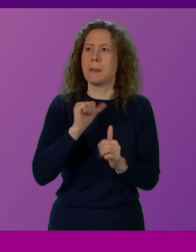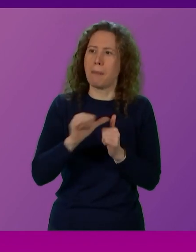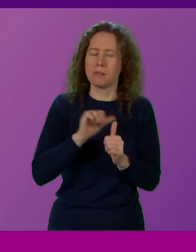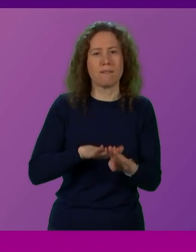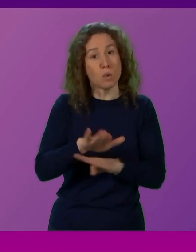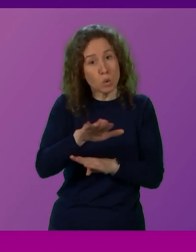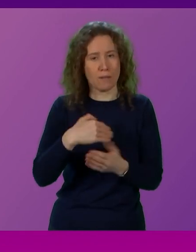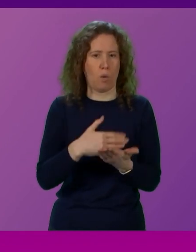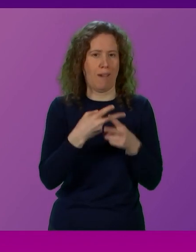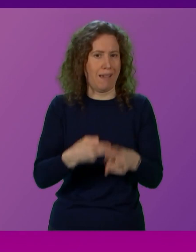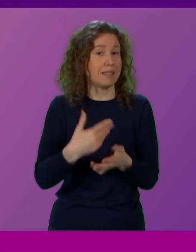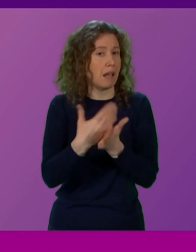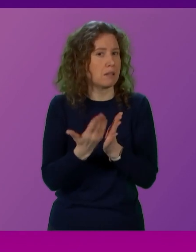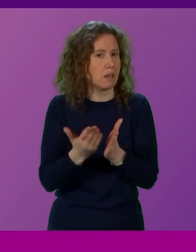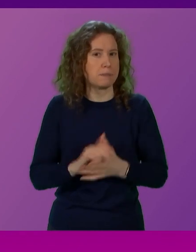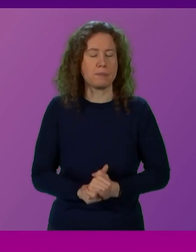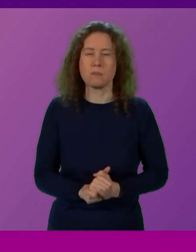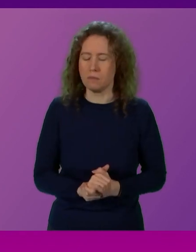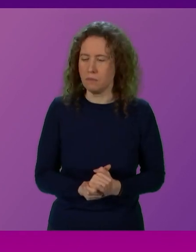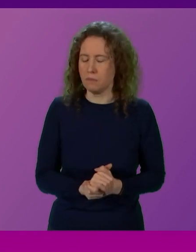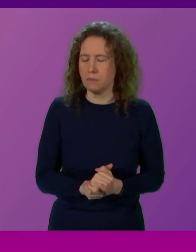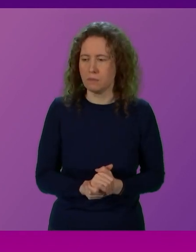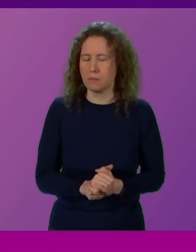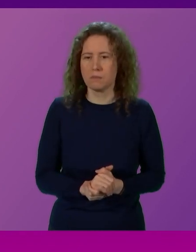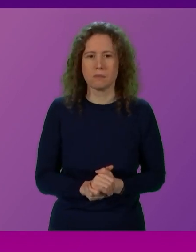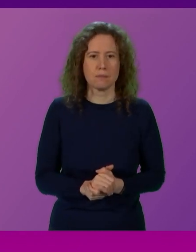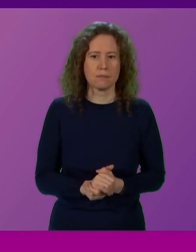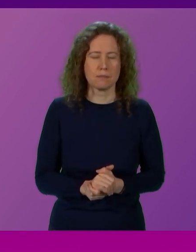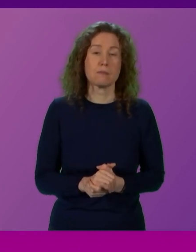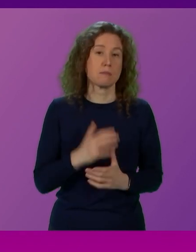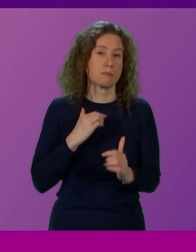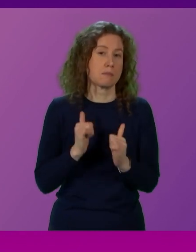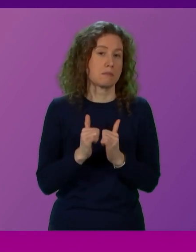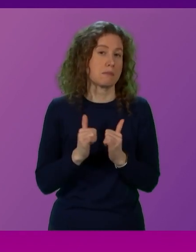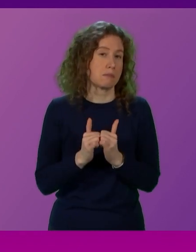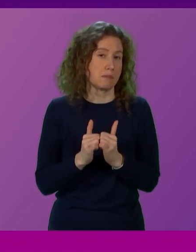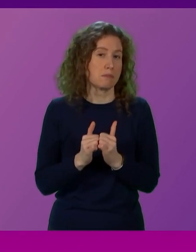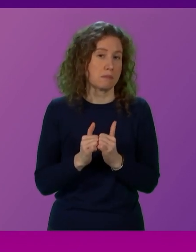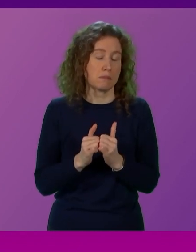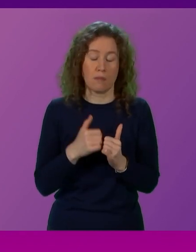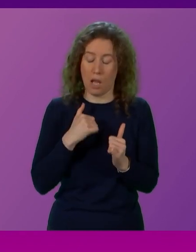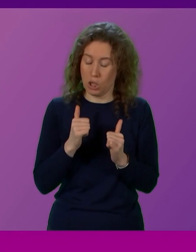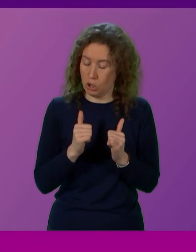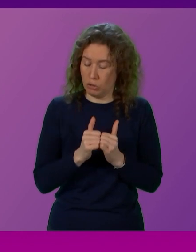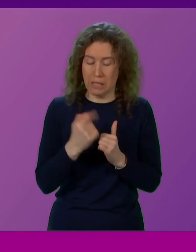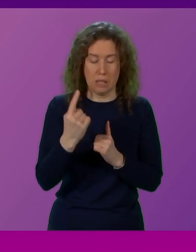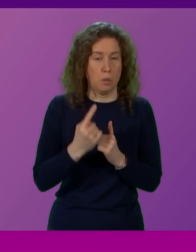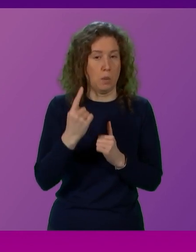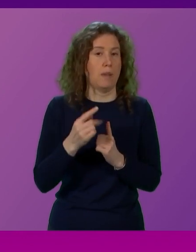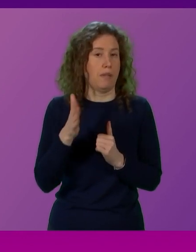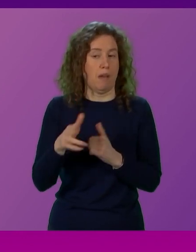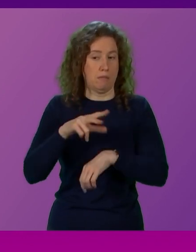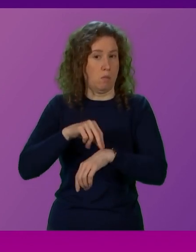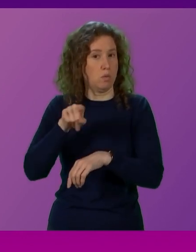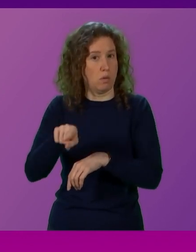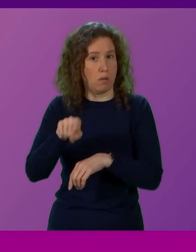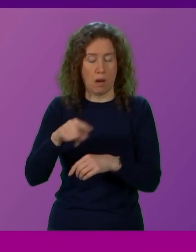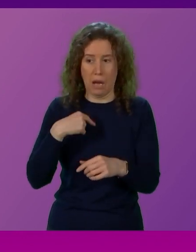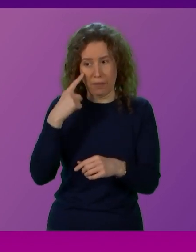I agree with Donald Macaskill and I think that he was very clear in his comments last